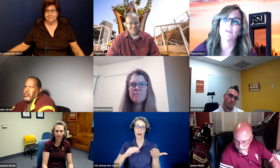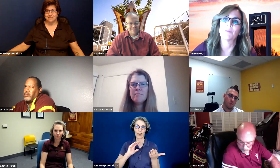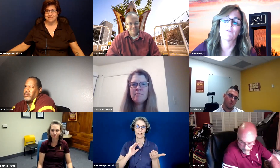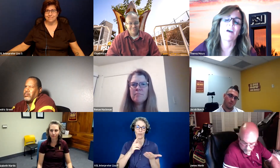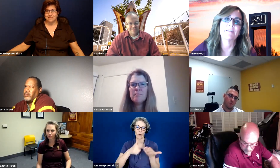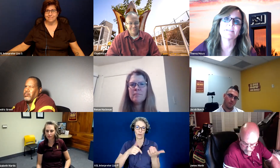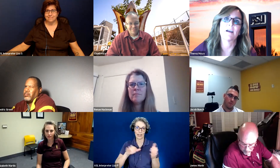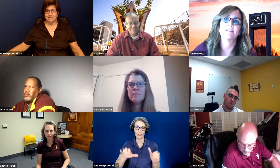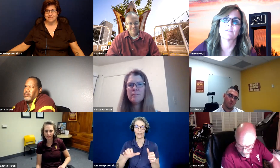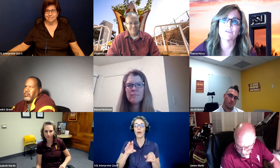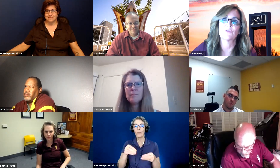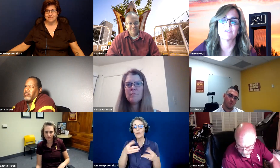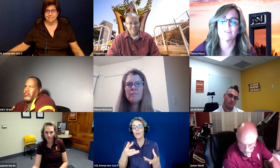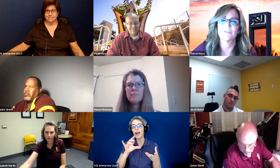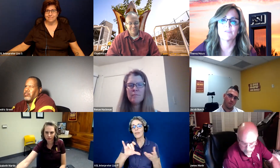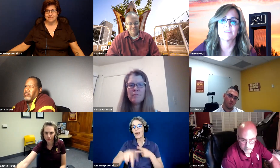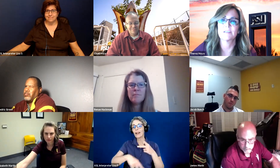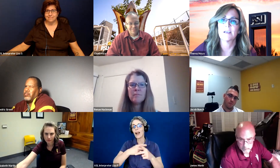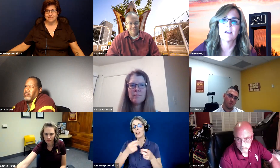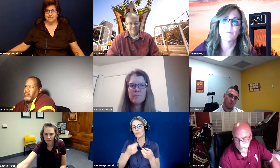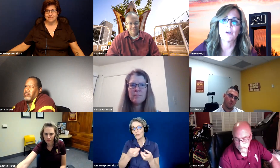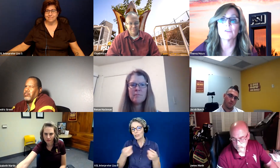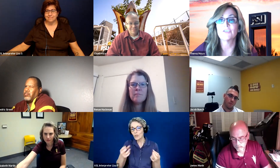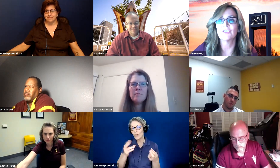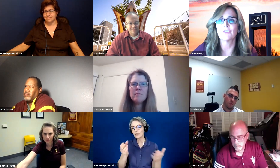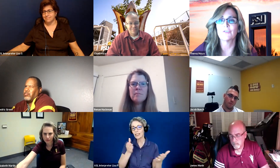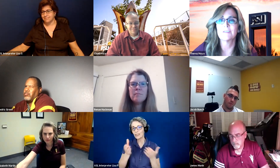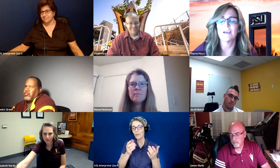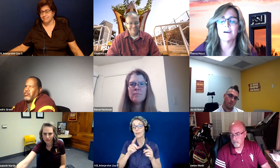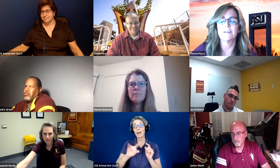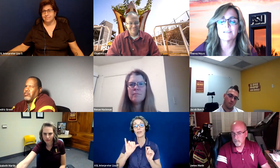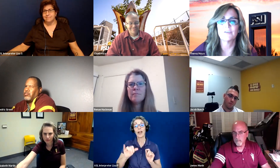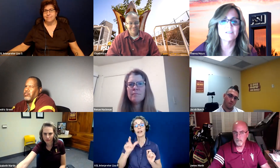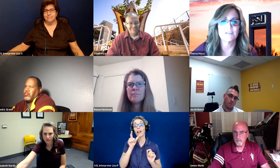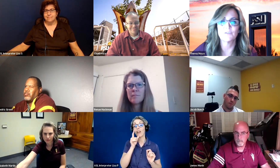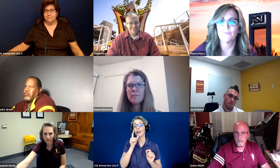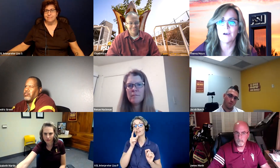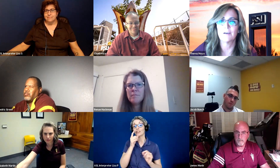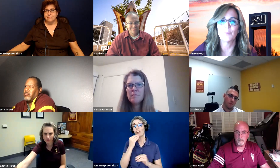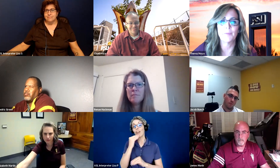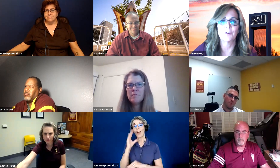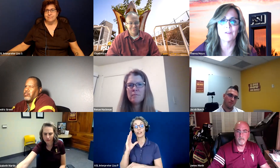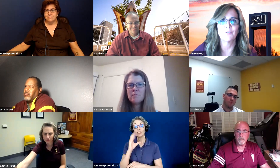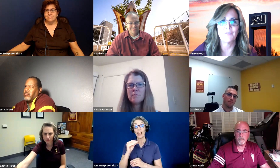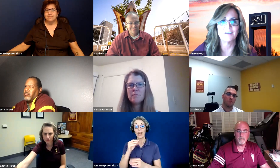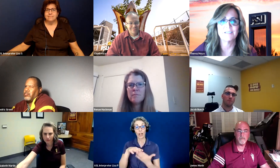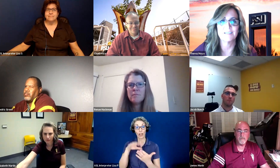that we can provide these kinds of resources and services, but our lunch and learn series is primarily for faculty